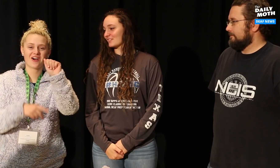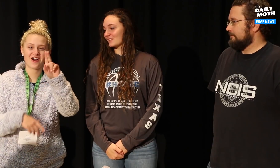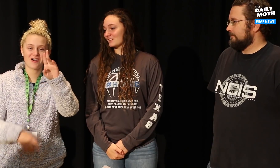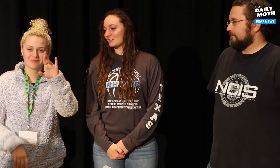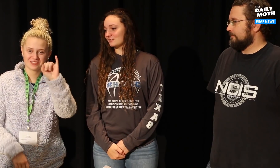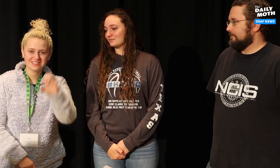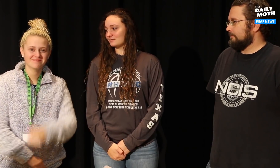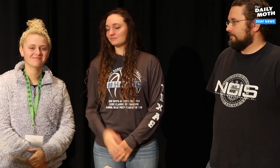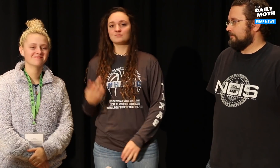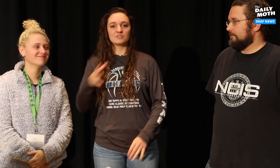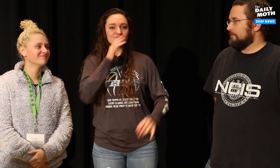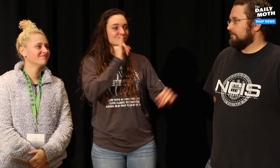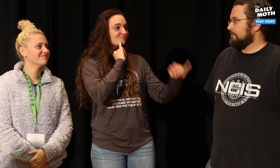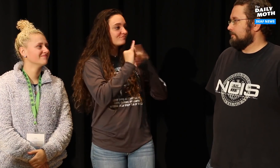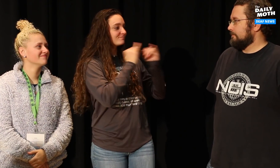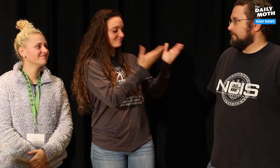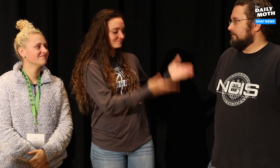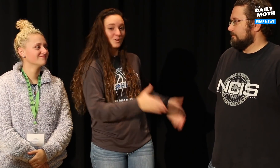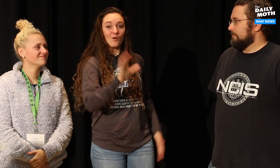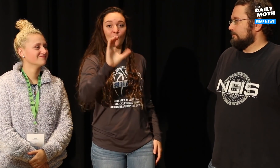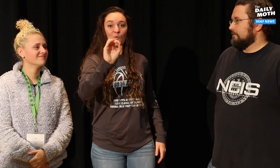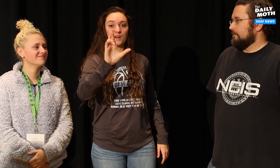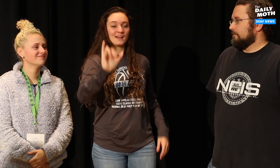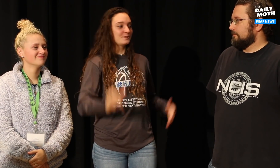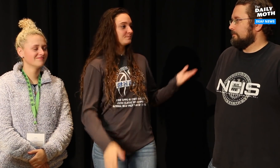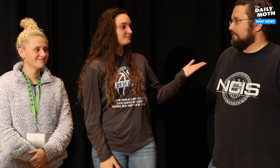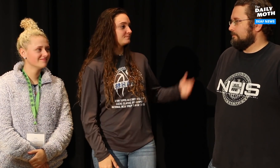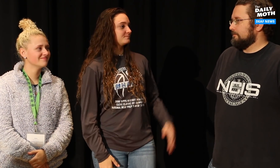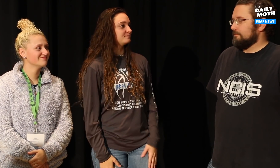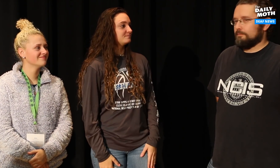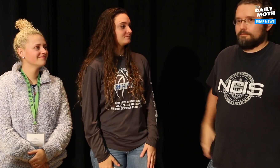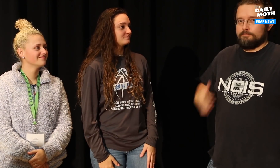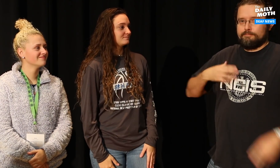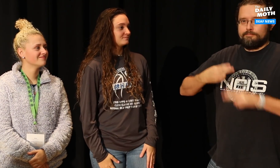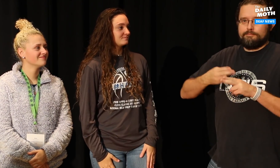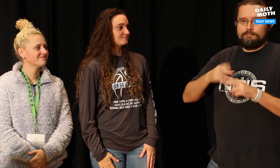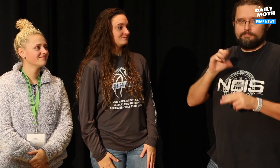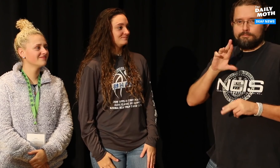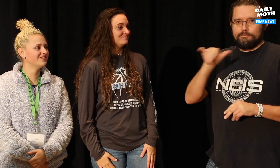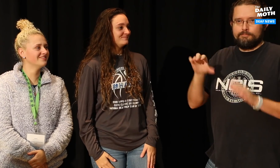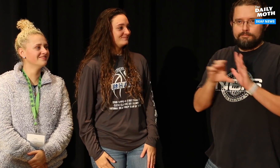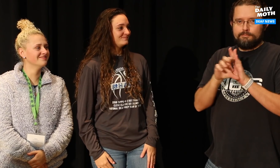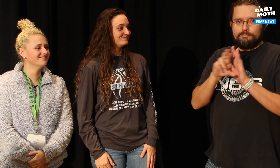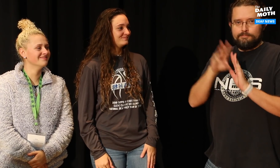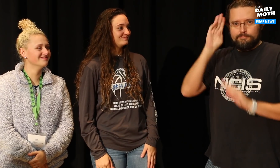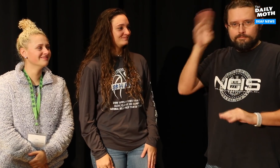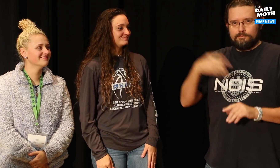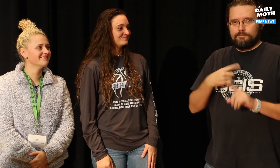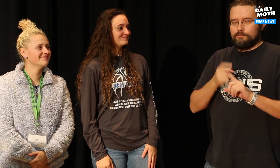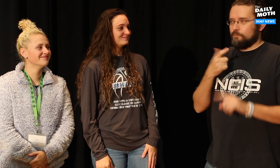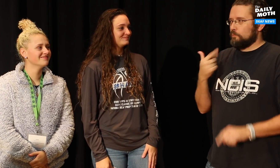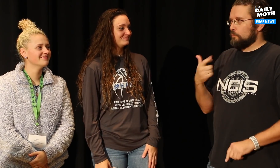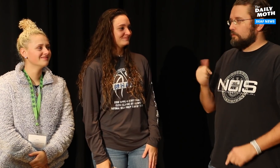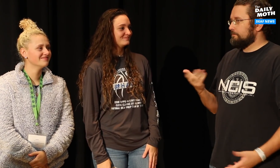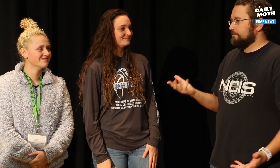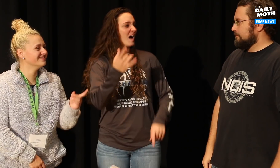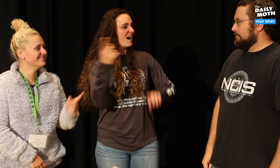My name is Aubrie. We will be interviewing Cory here. Hi, my name is Cory and I’m from Georgia.